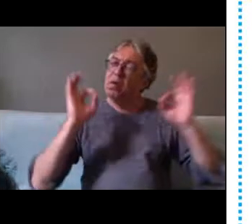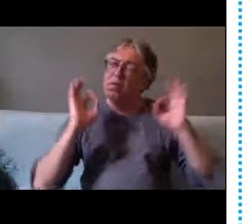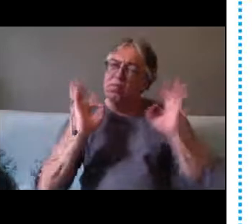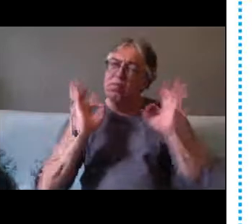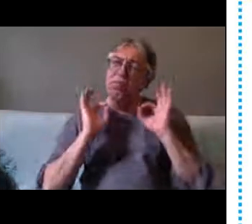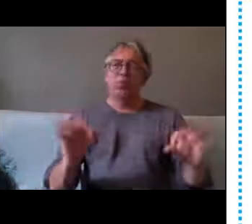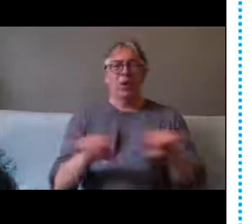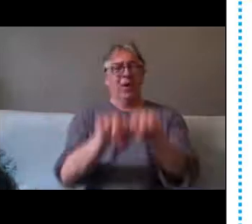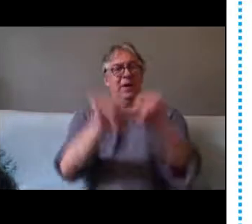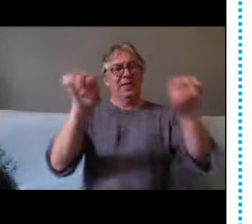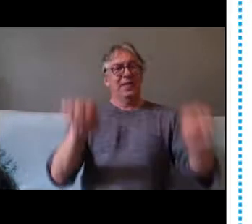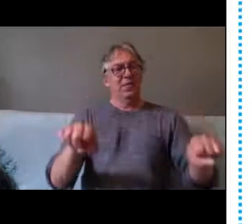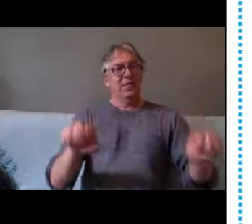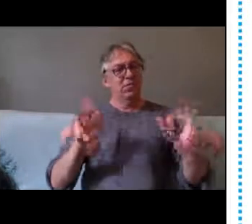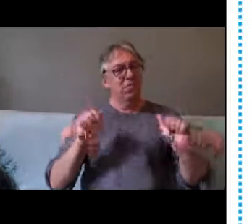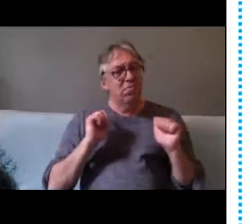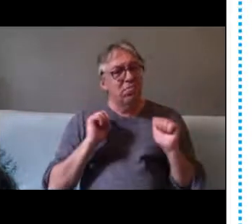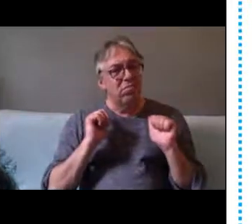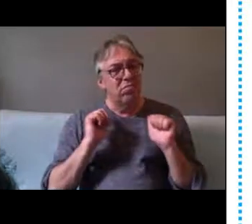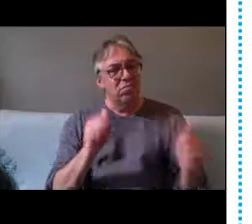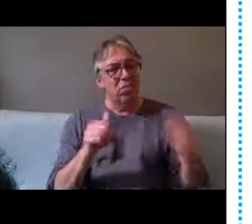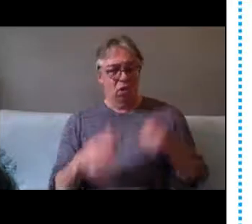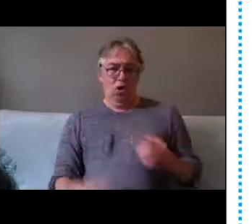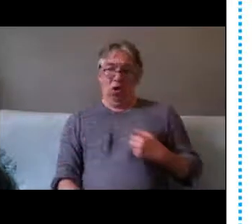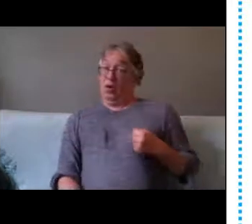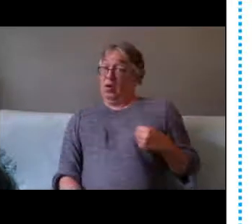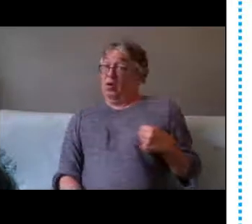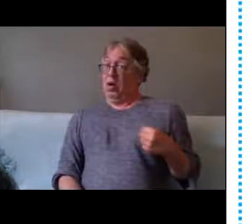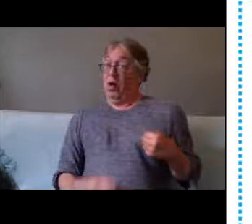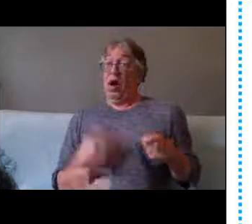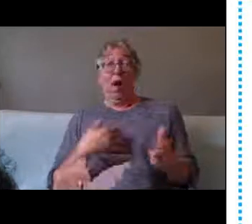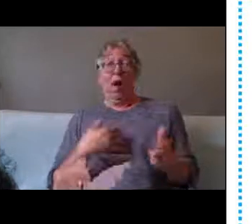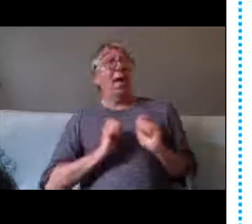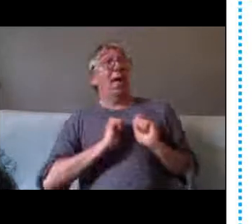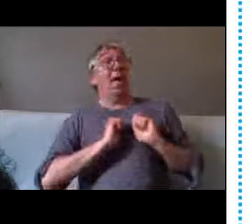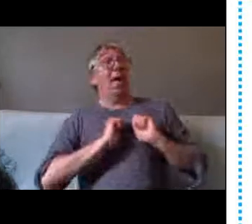There is a very rigorous application and selection process.